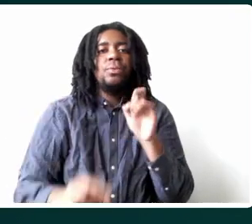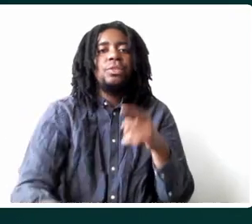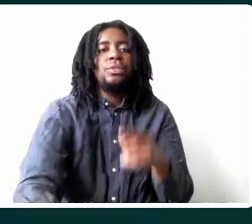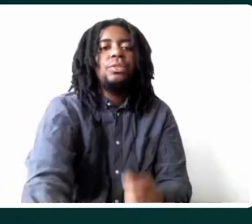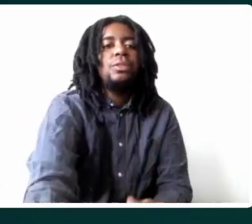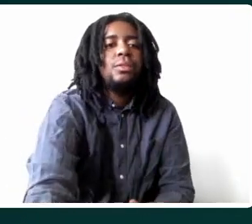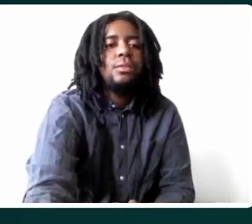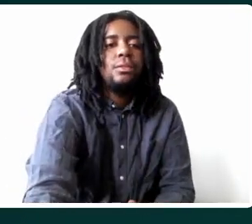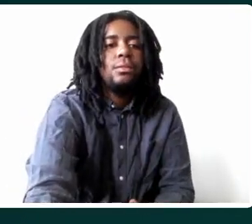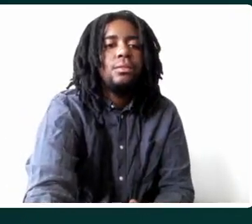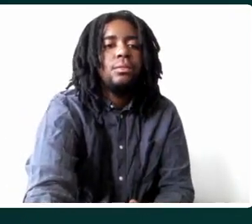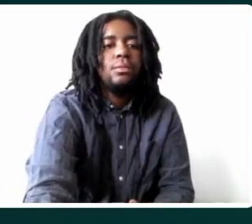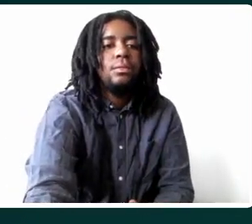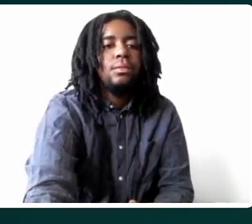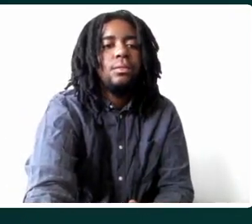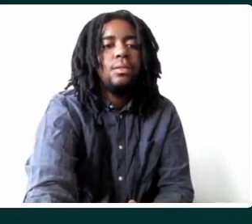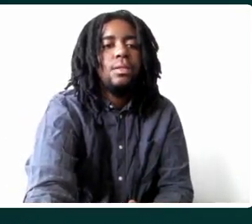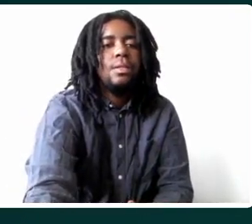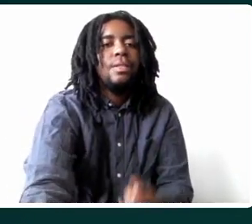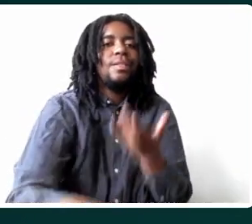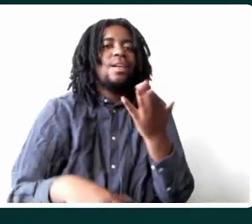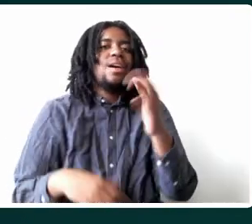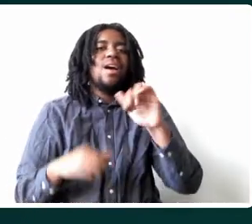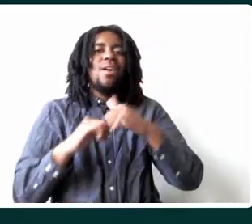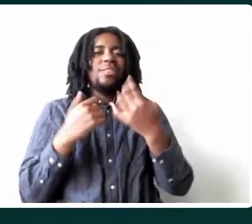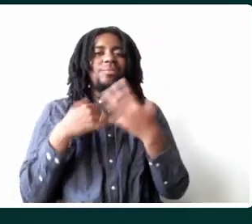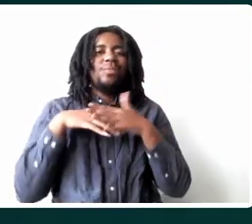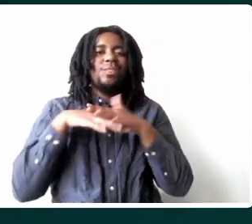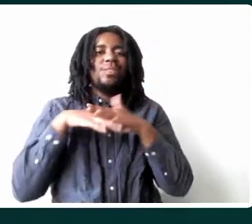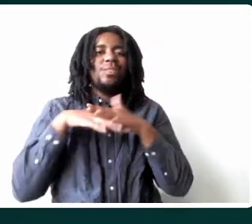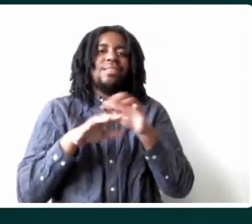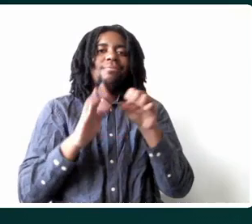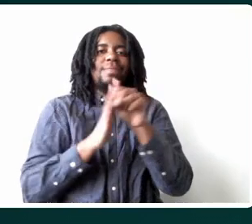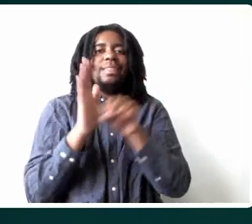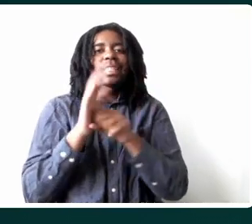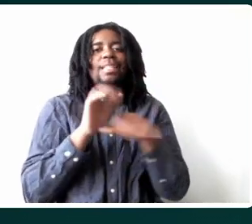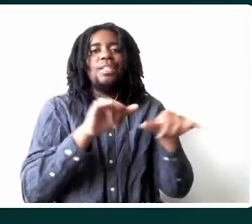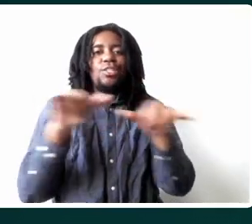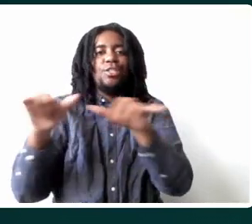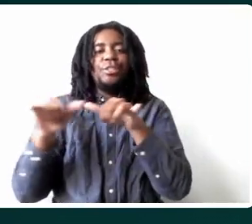standards and assessment. And I think what Katie just discussed is kind of emblematic